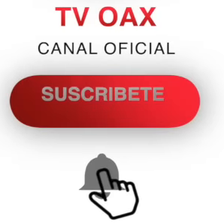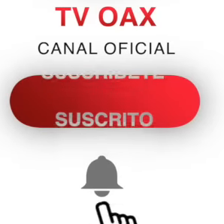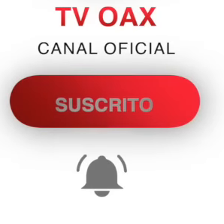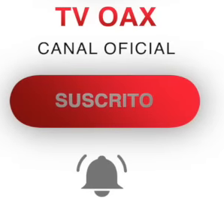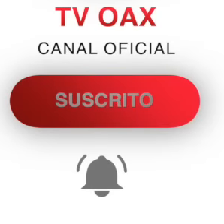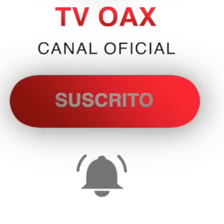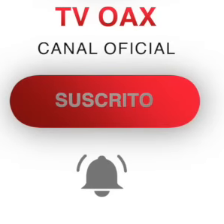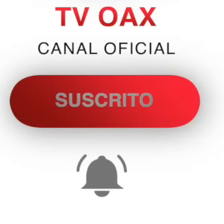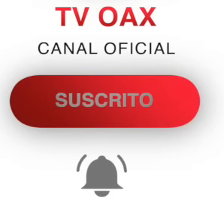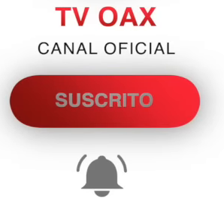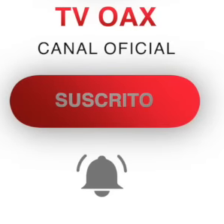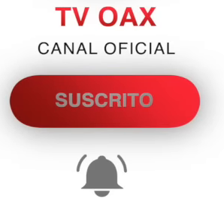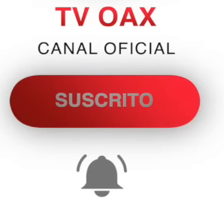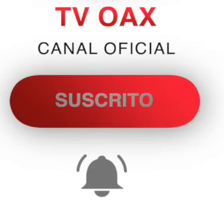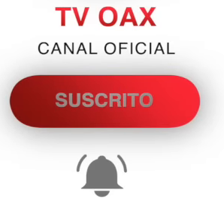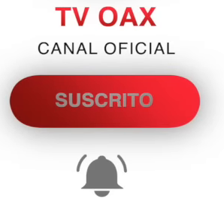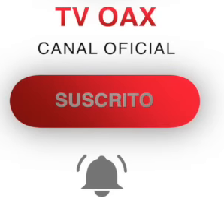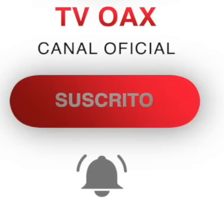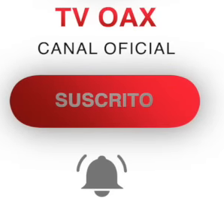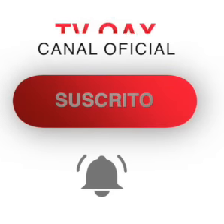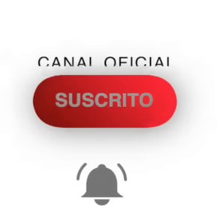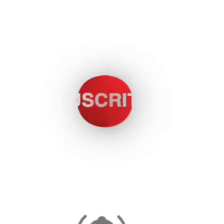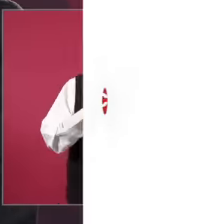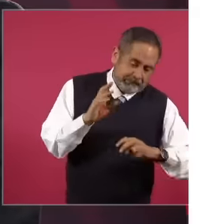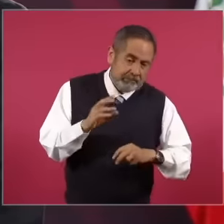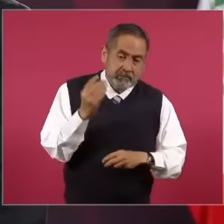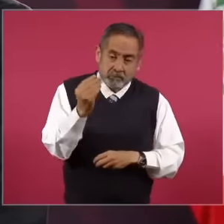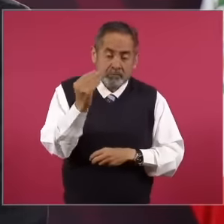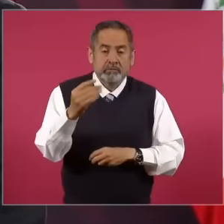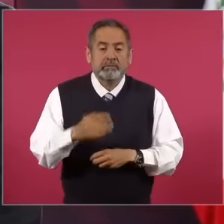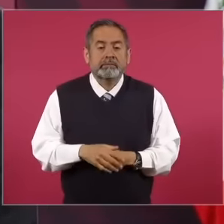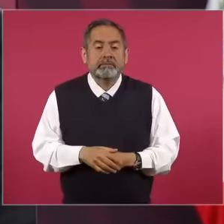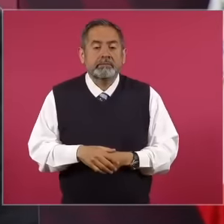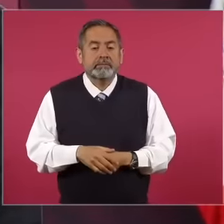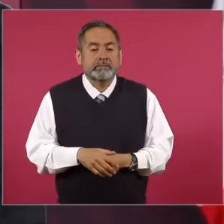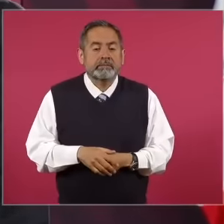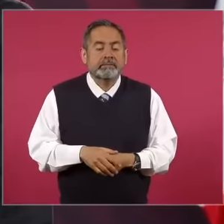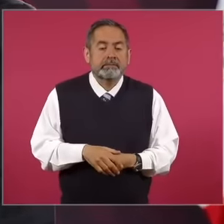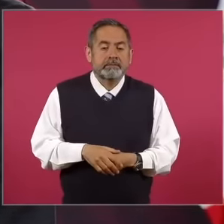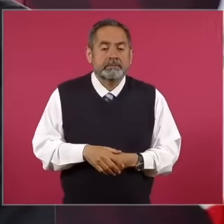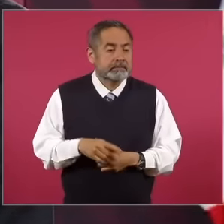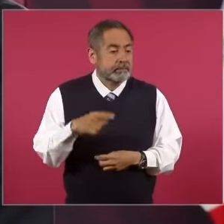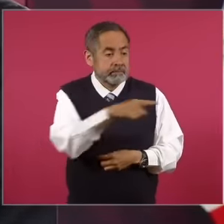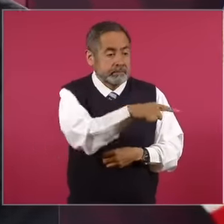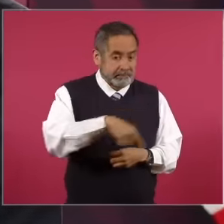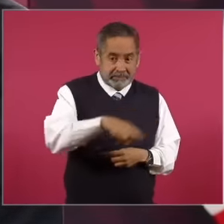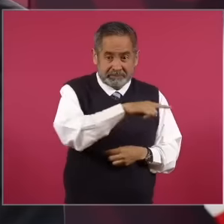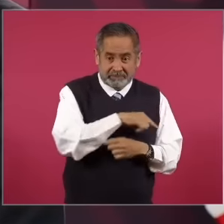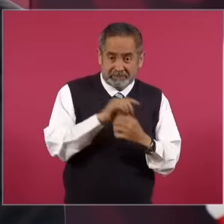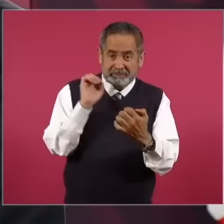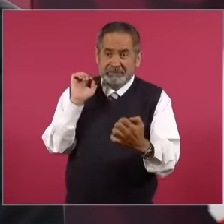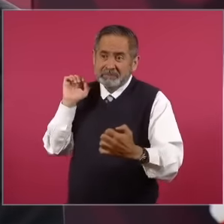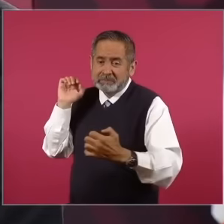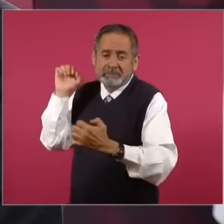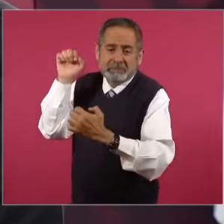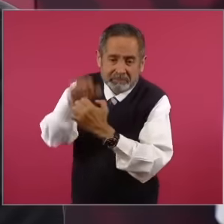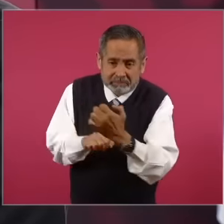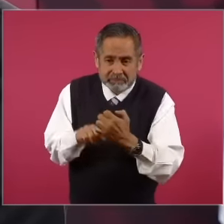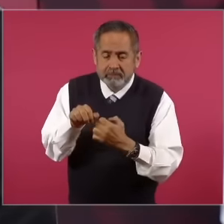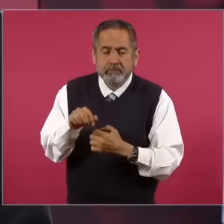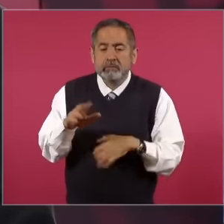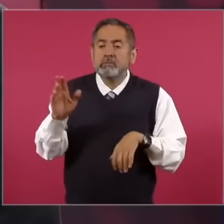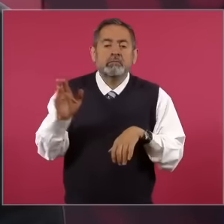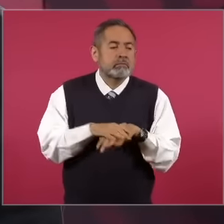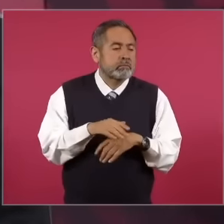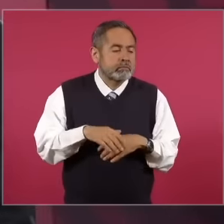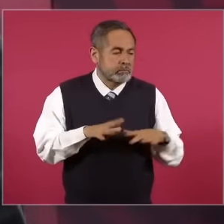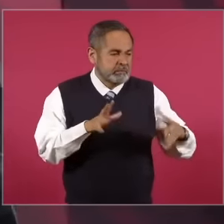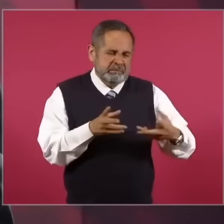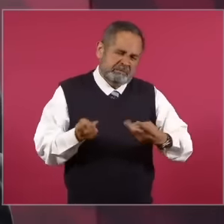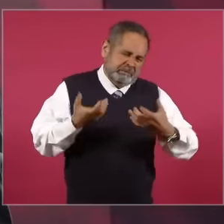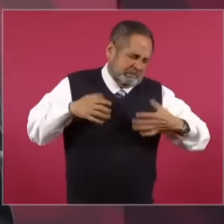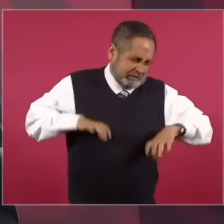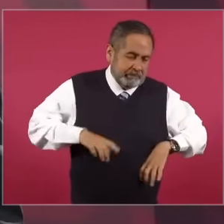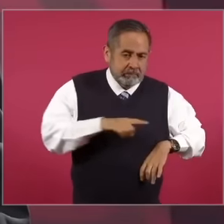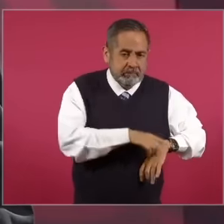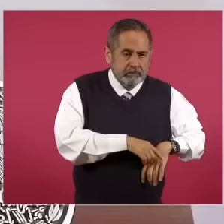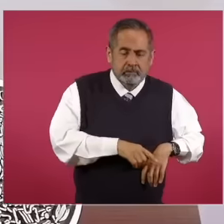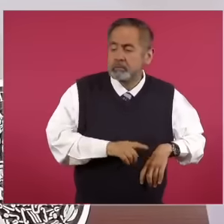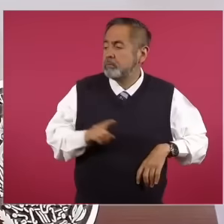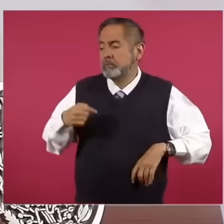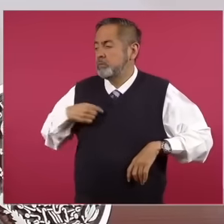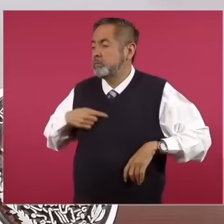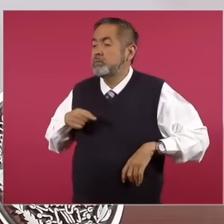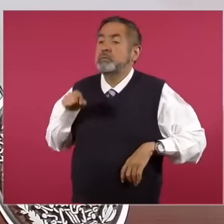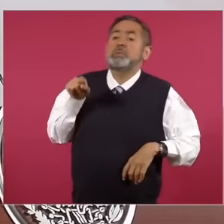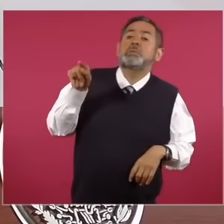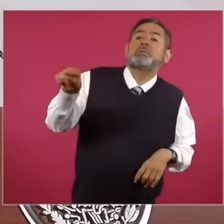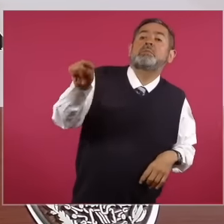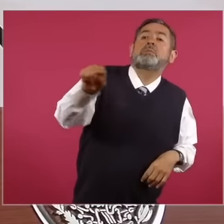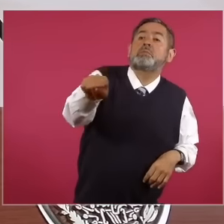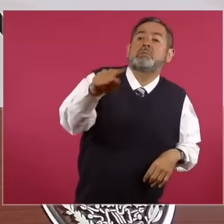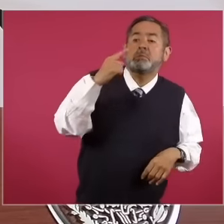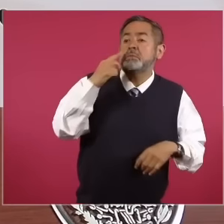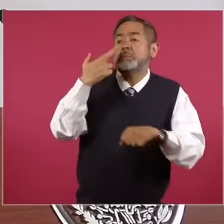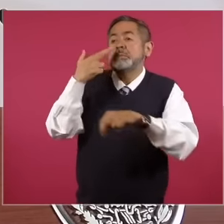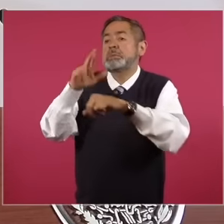thieves and they had deceived many that the thieves the thieves were the ones who stole a